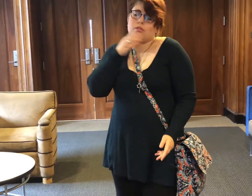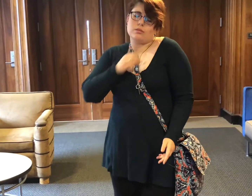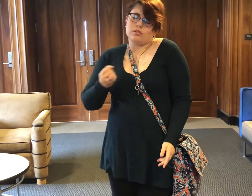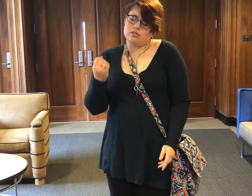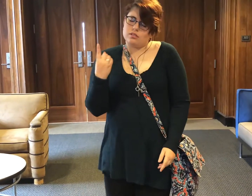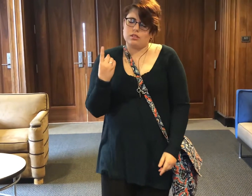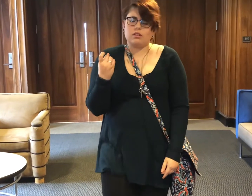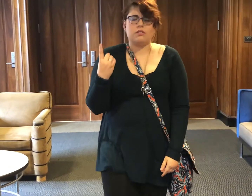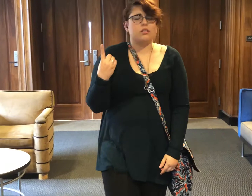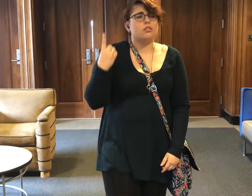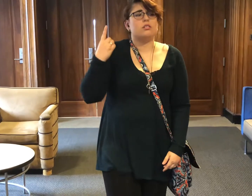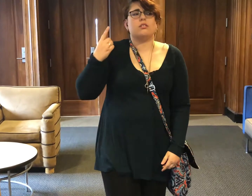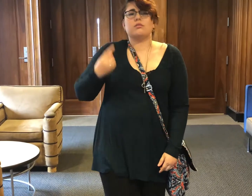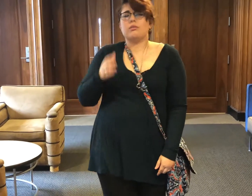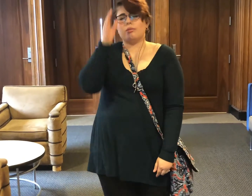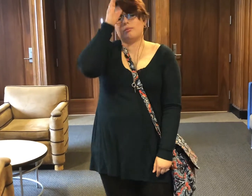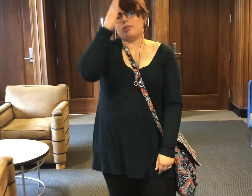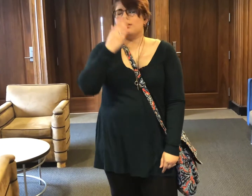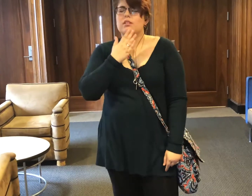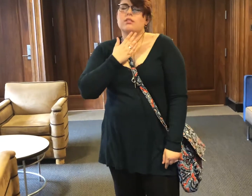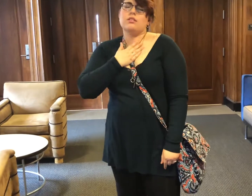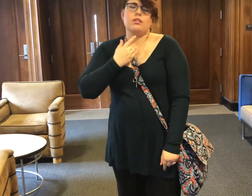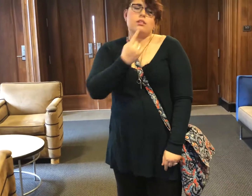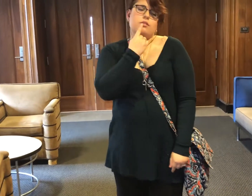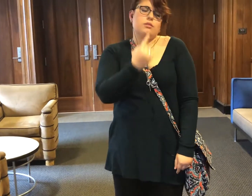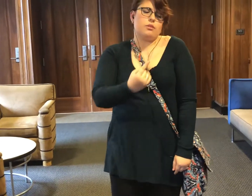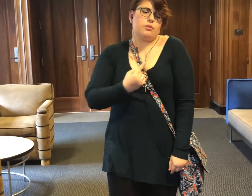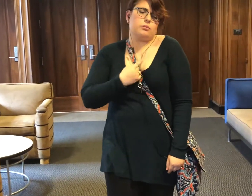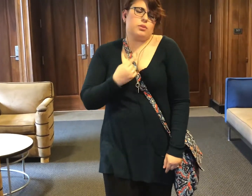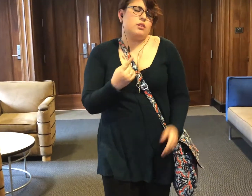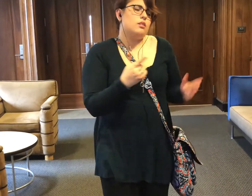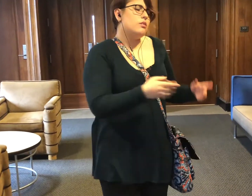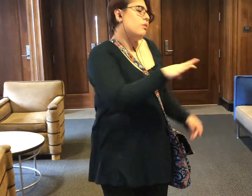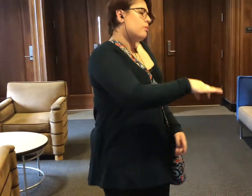Once I was eleven years old my daddy told me